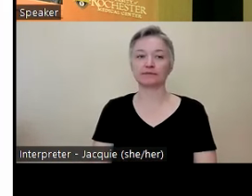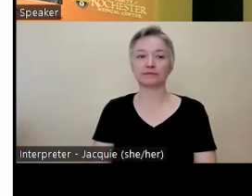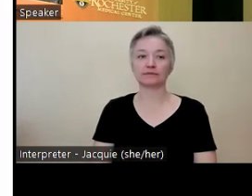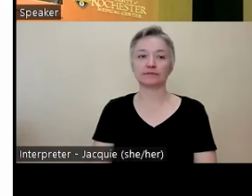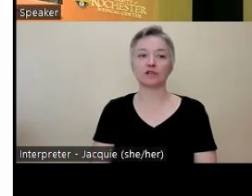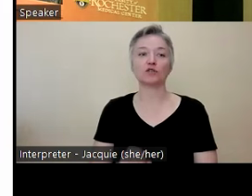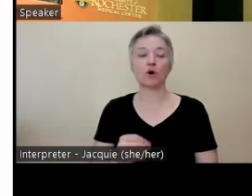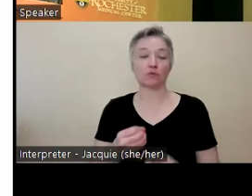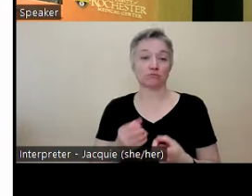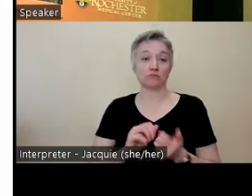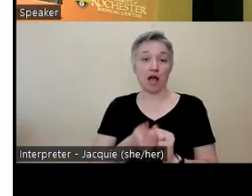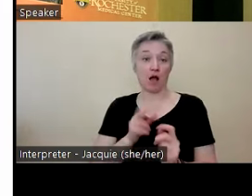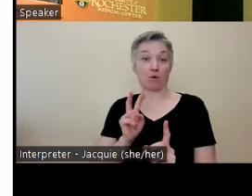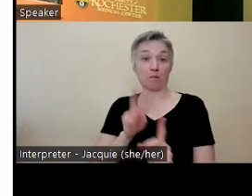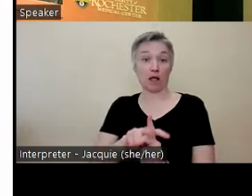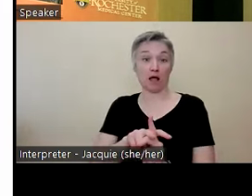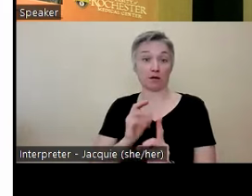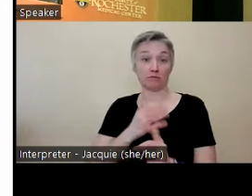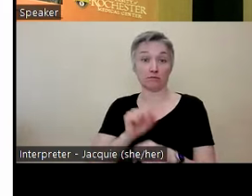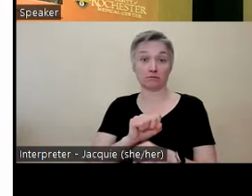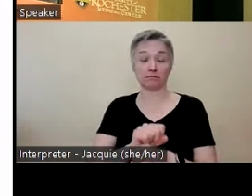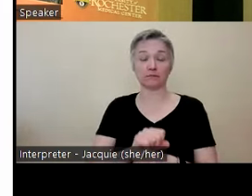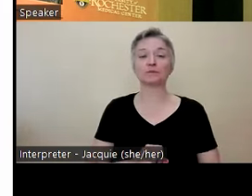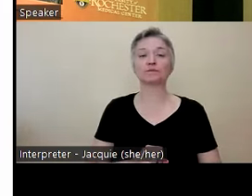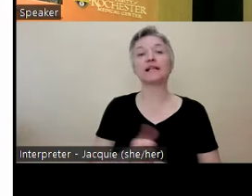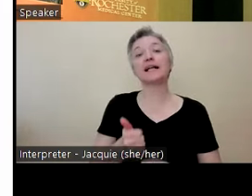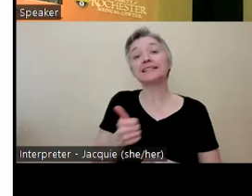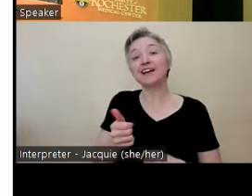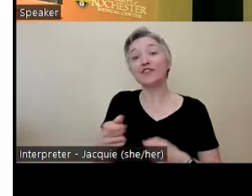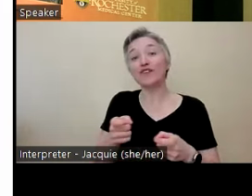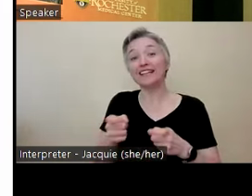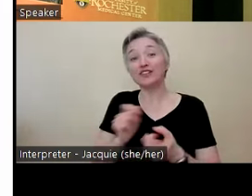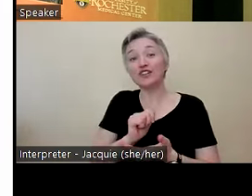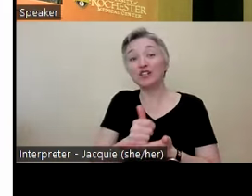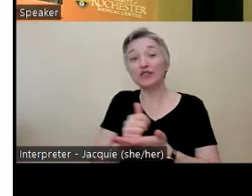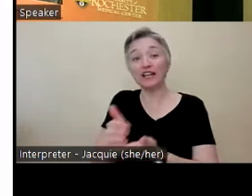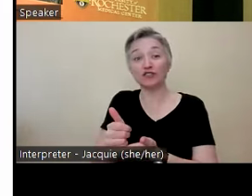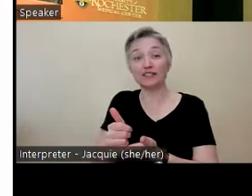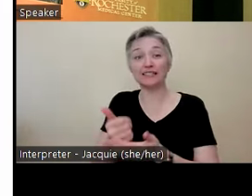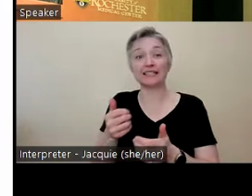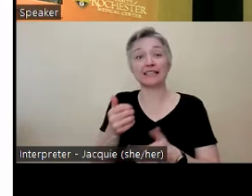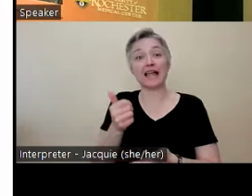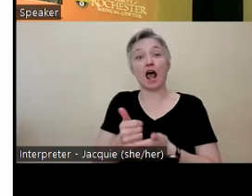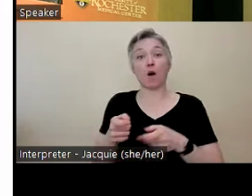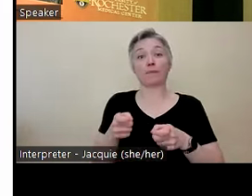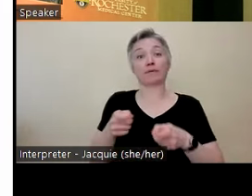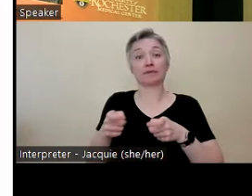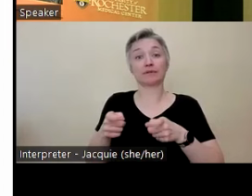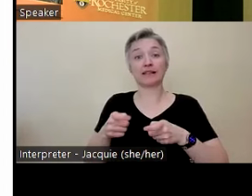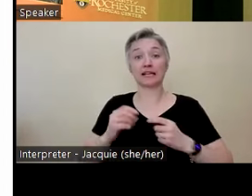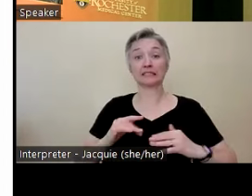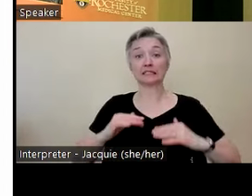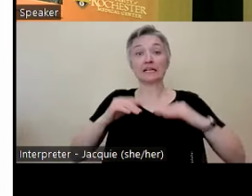homes for this study self-regulation interventions that modulate arousal levels during a cognitive